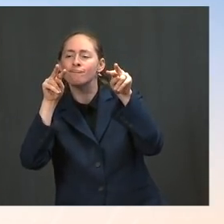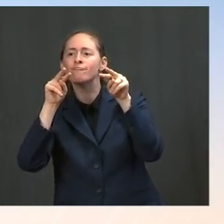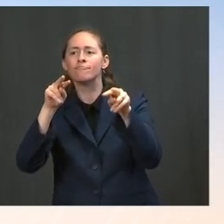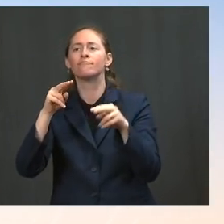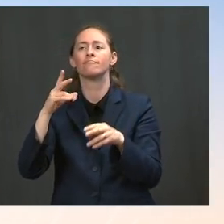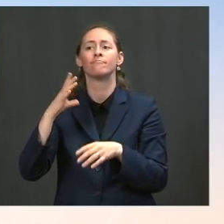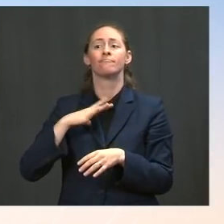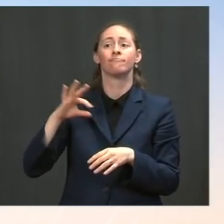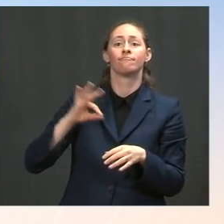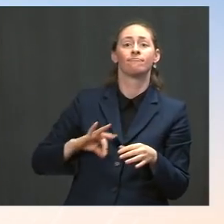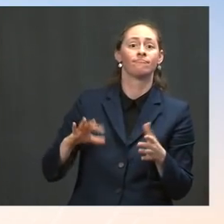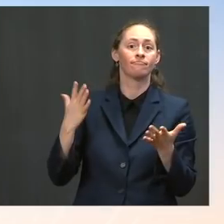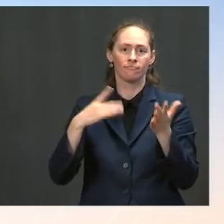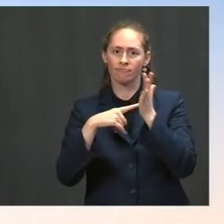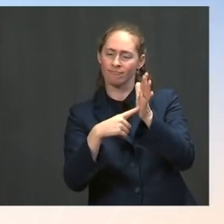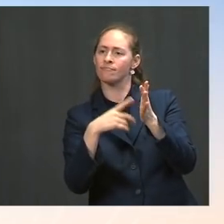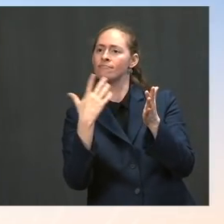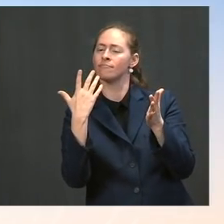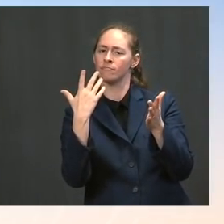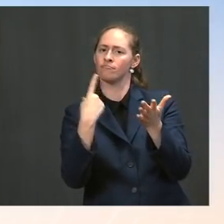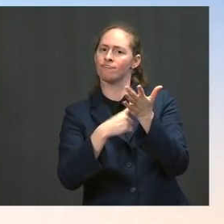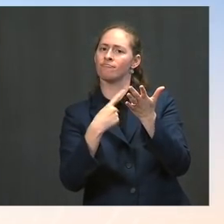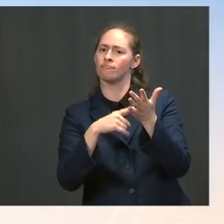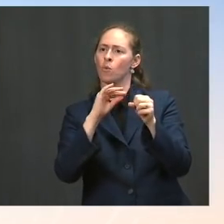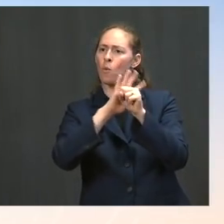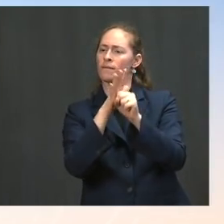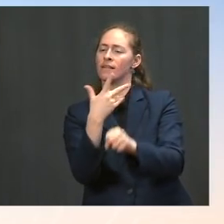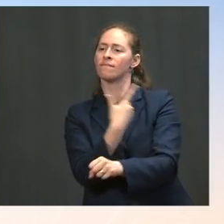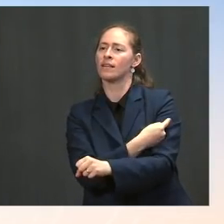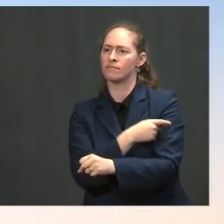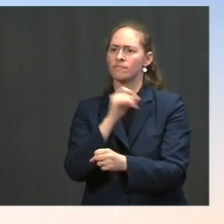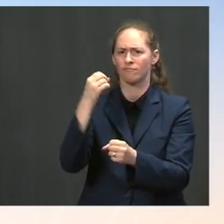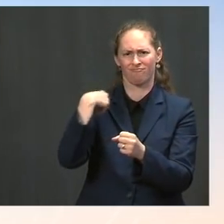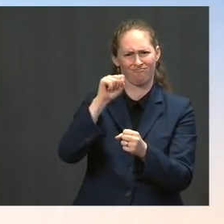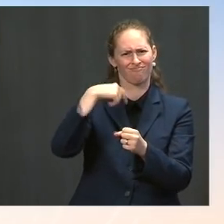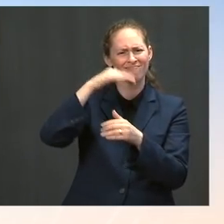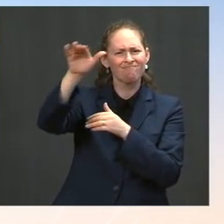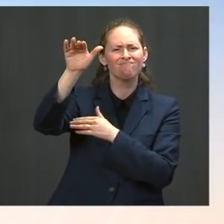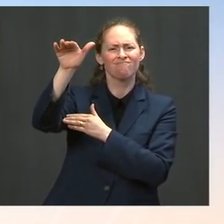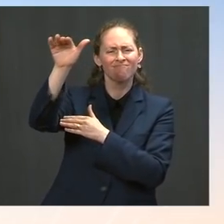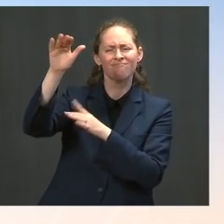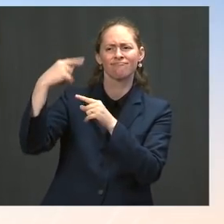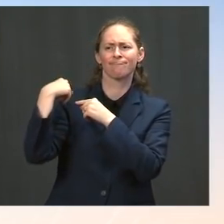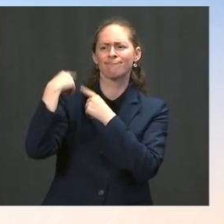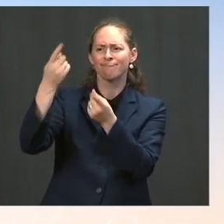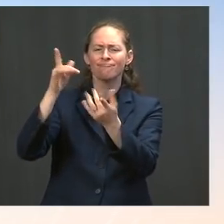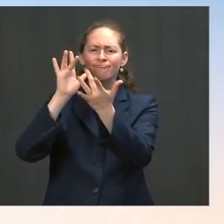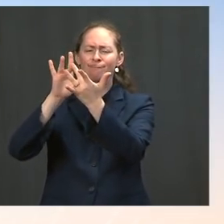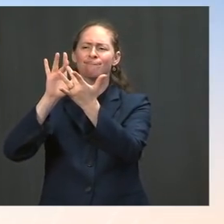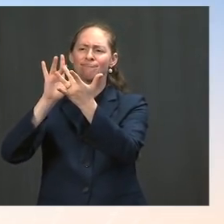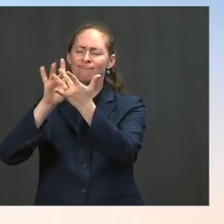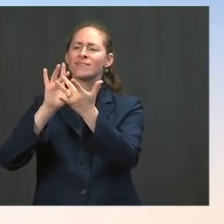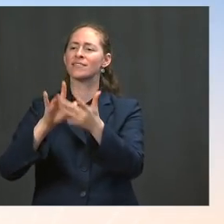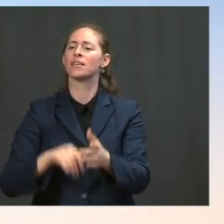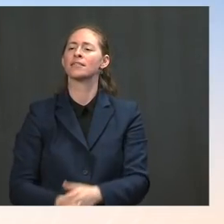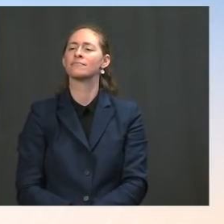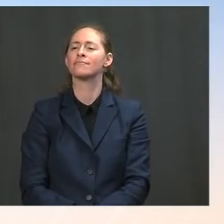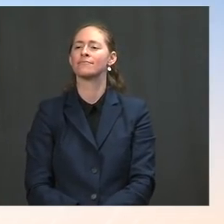we of course are in regular contact, and we also make efforts to have officials out on a range of networks to talk about COVID-19.